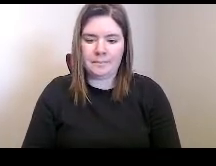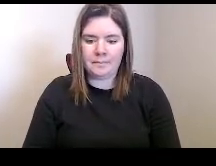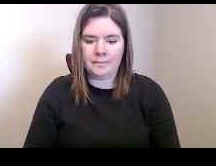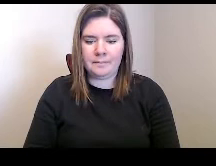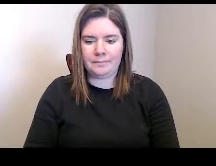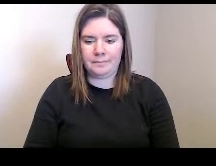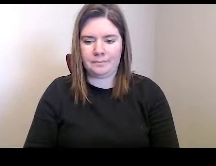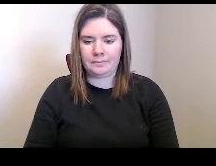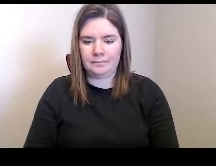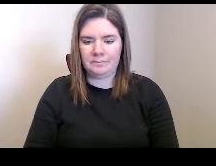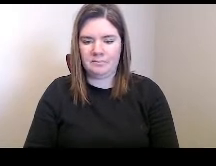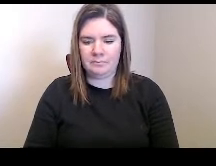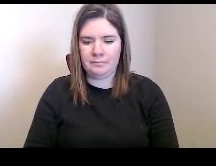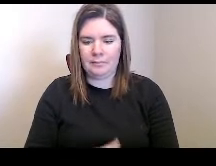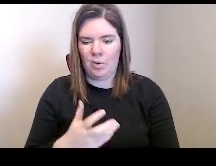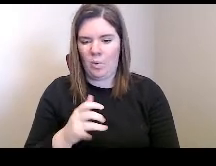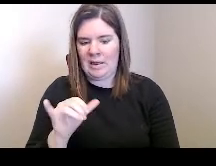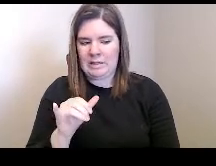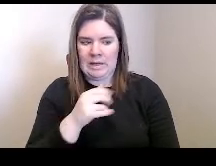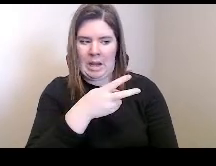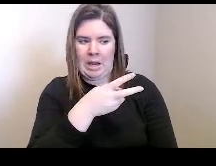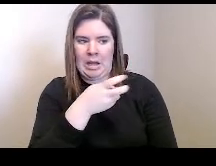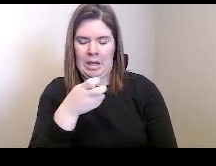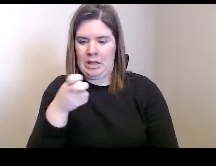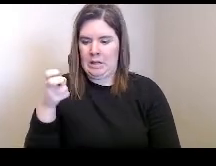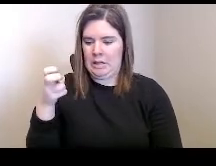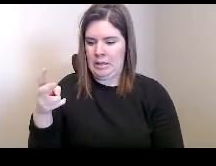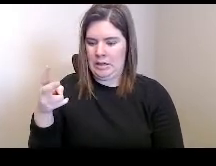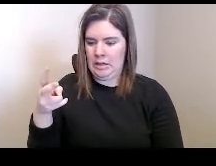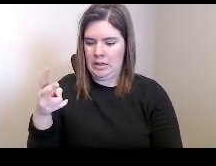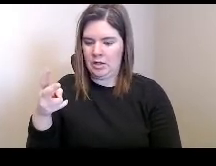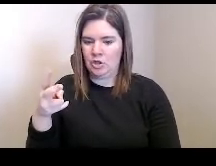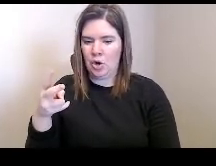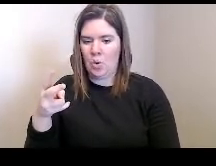of People with Disabilities. So, there's two reasons why we want to do that.